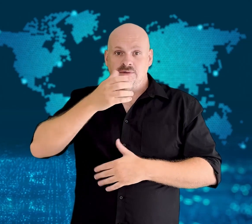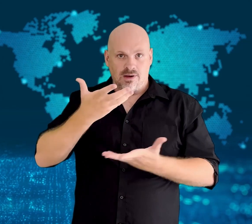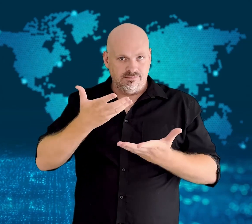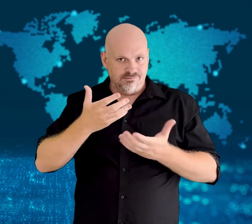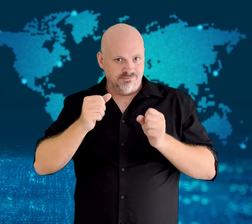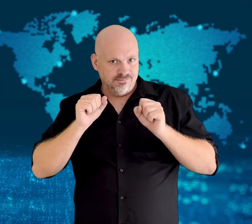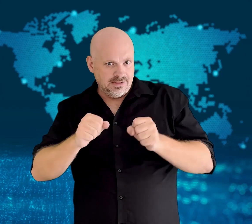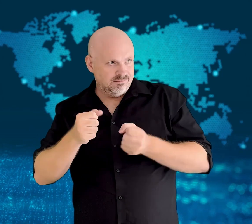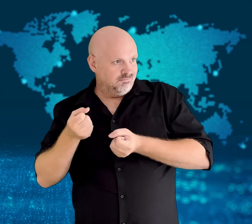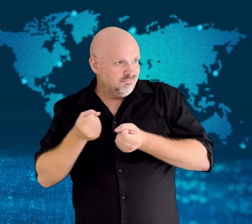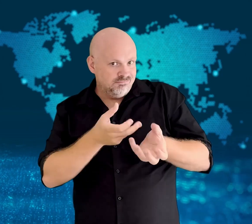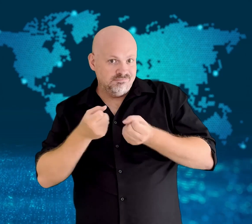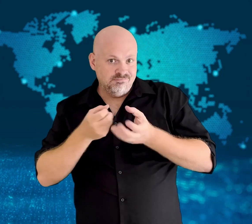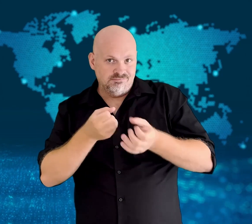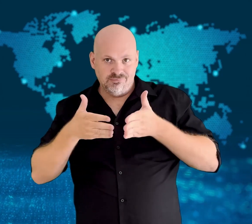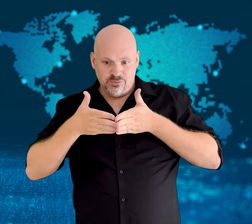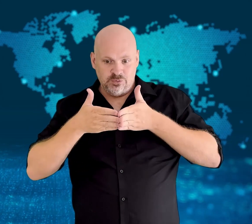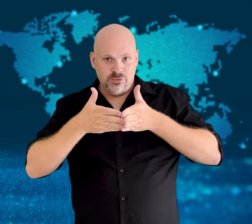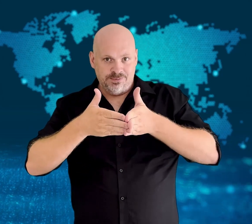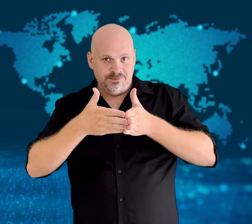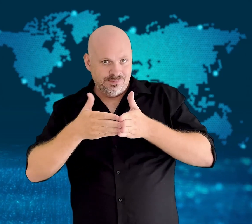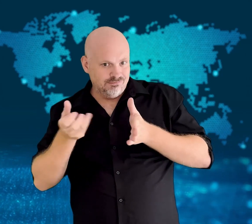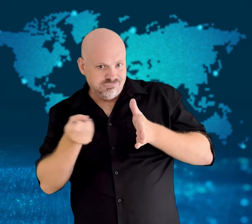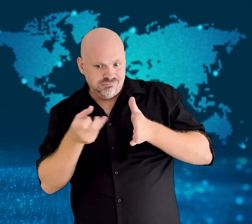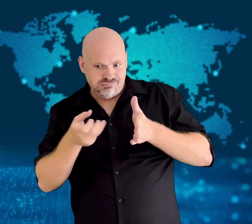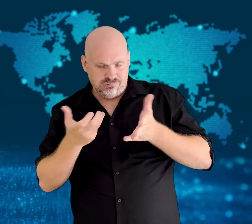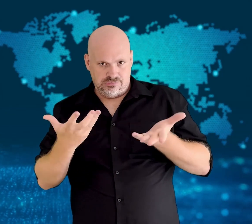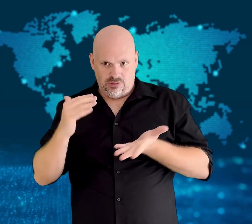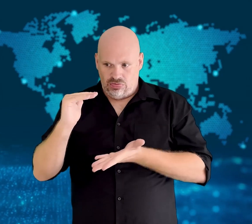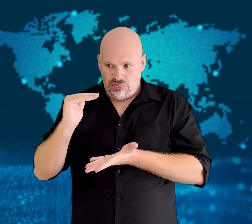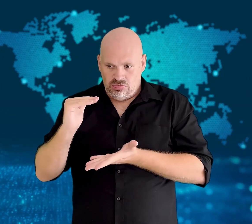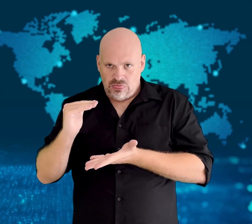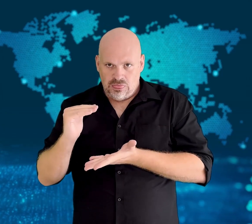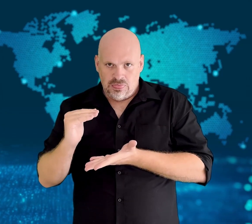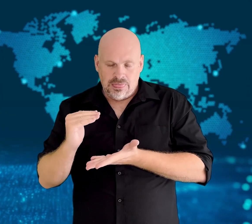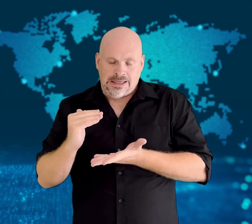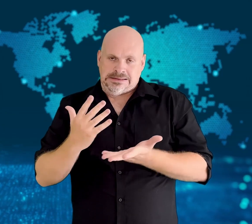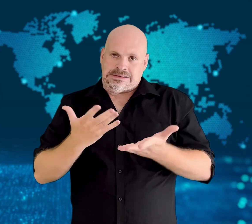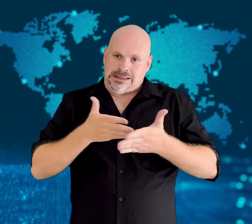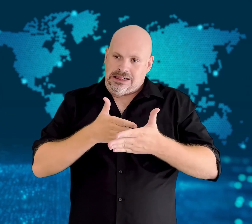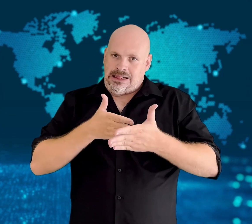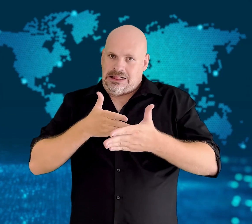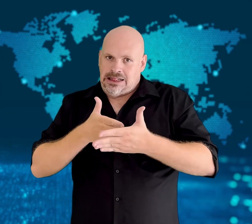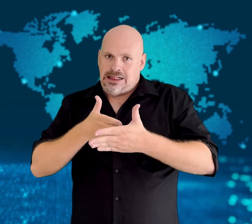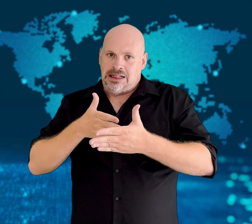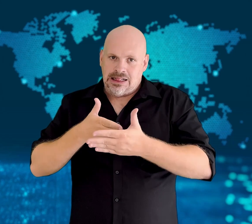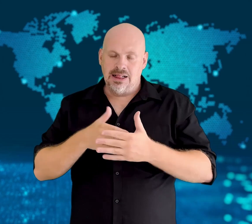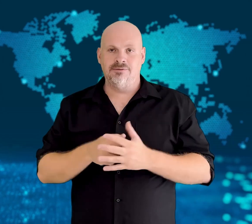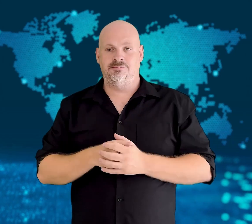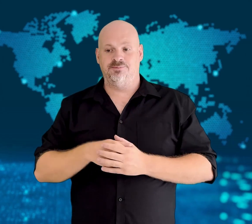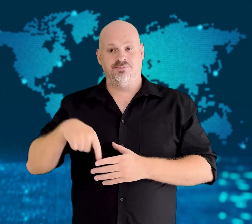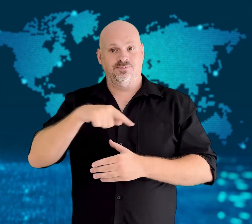This makes it difficult to provide the water needed